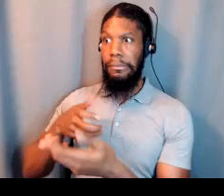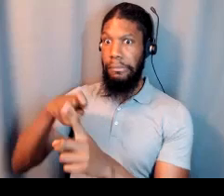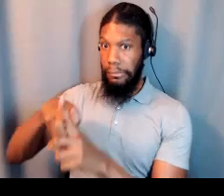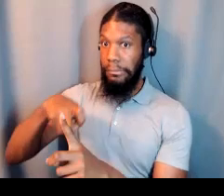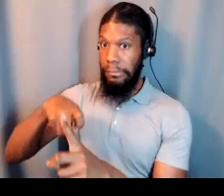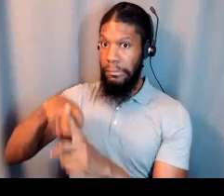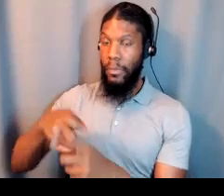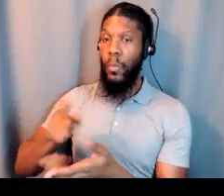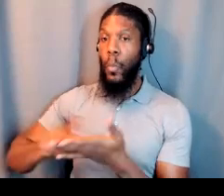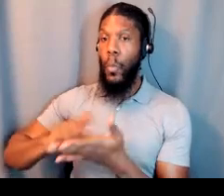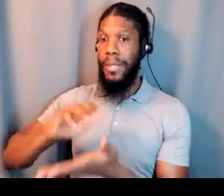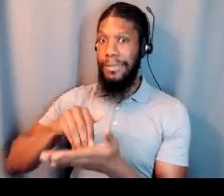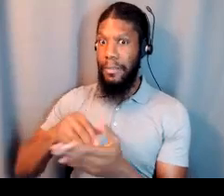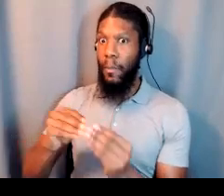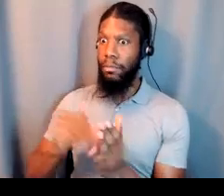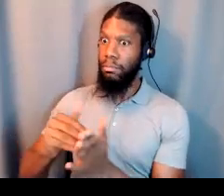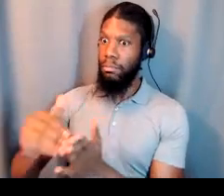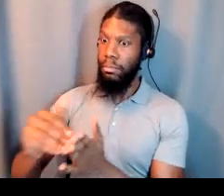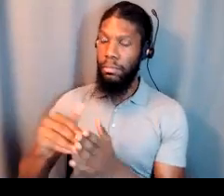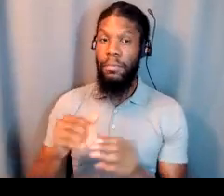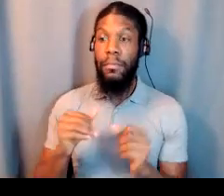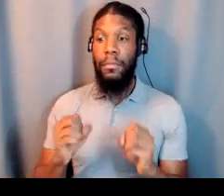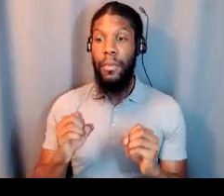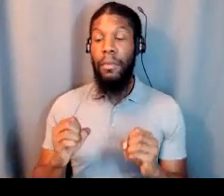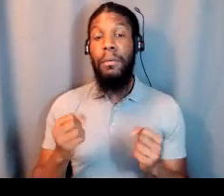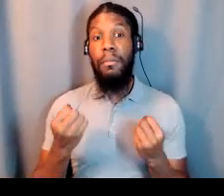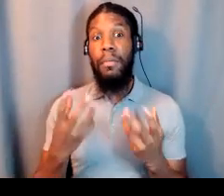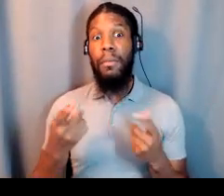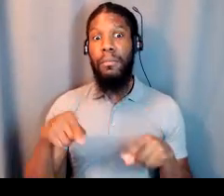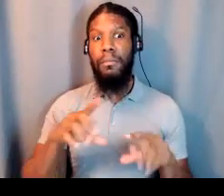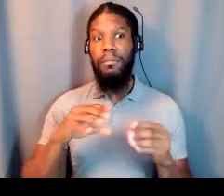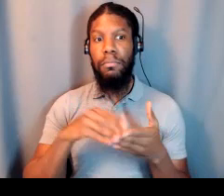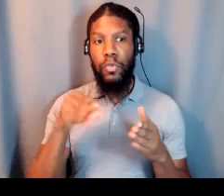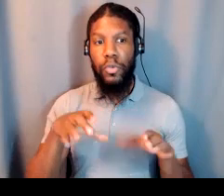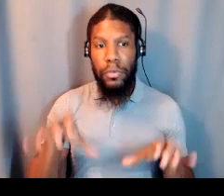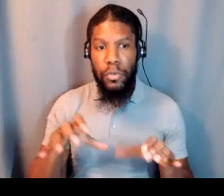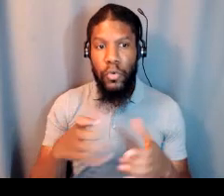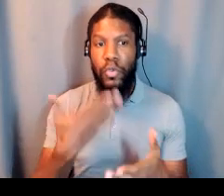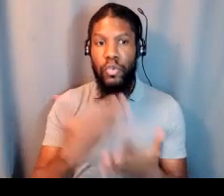who were doing well in their English classes, but coming from different kinds of backgrounds.